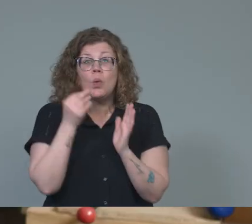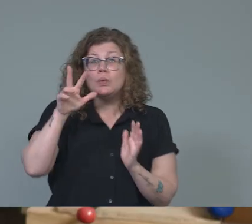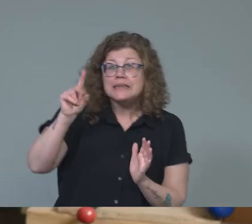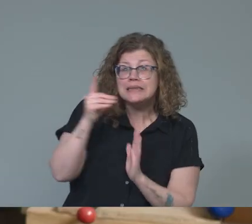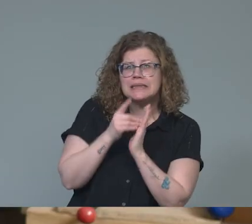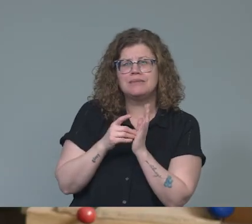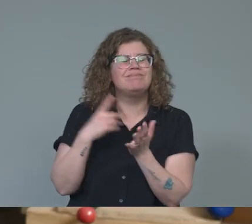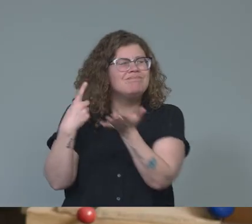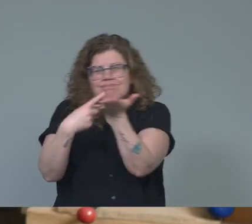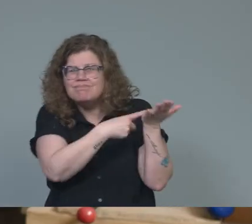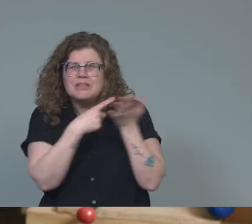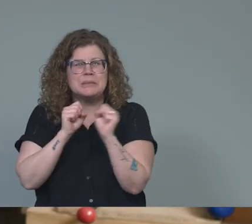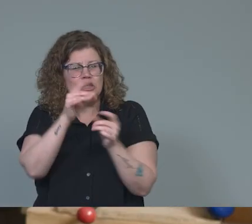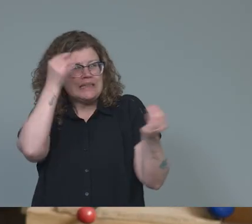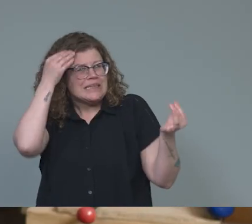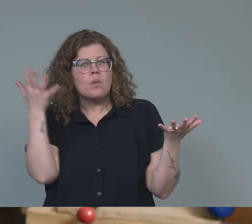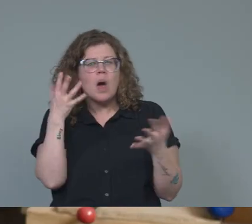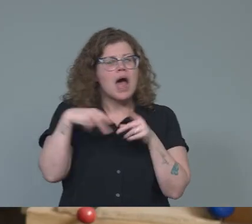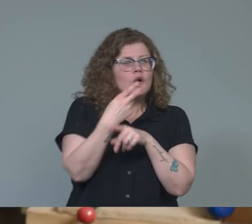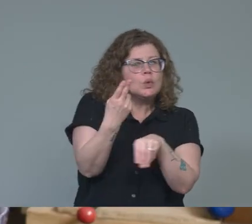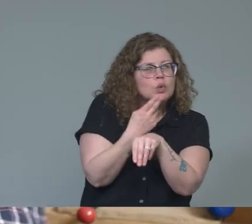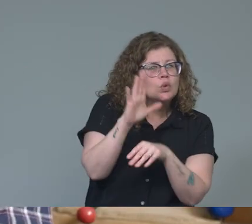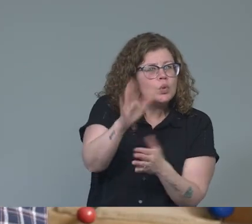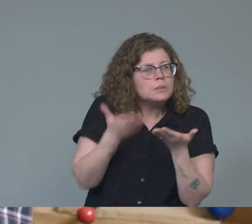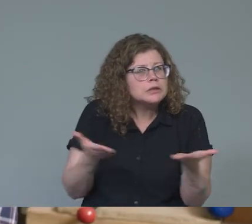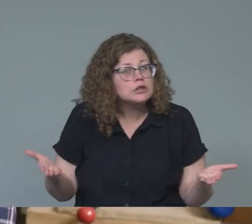It’s really tricky even inside, especially with metal. Right? Especially with metal.